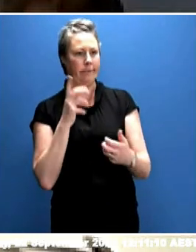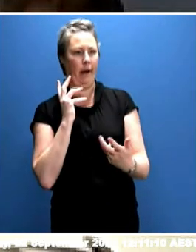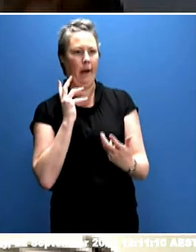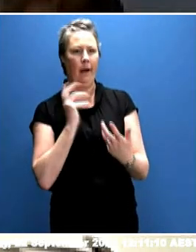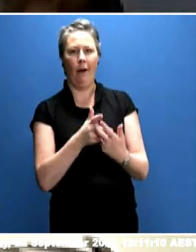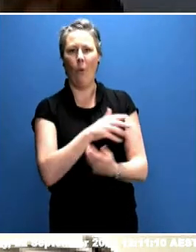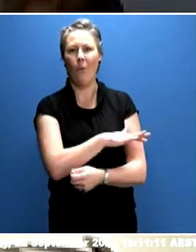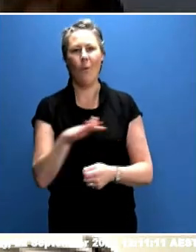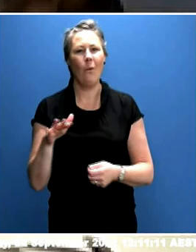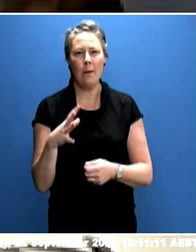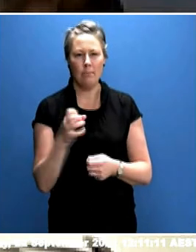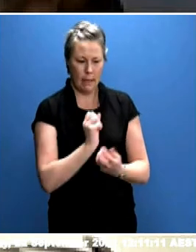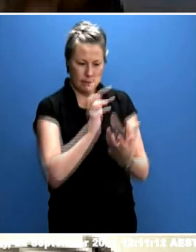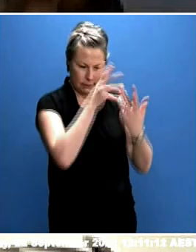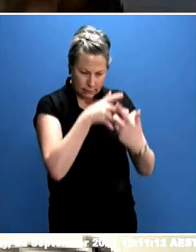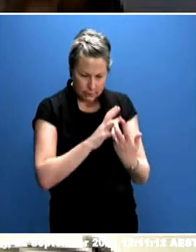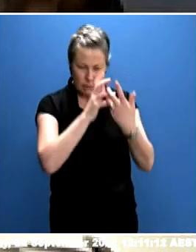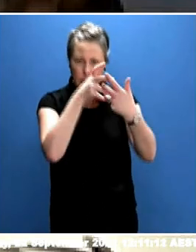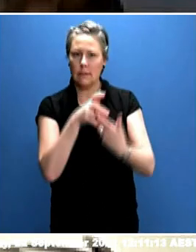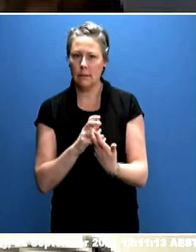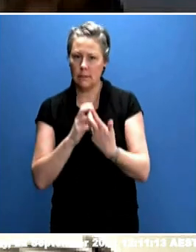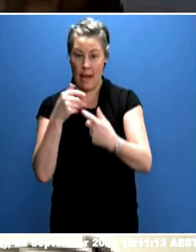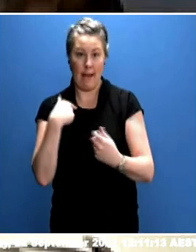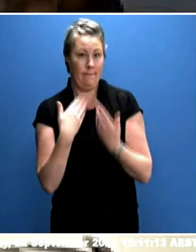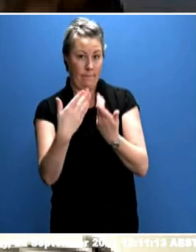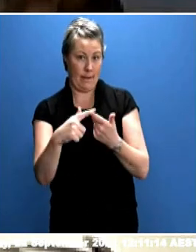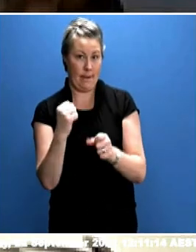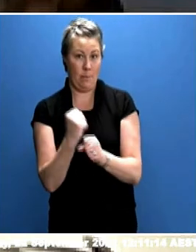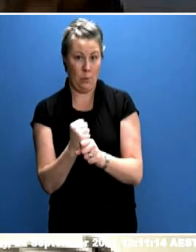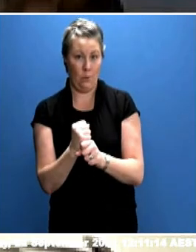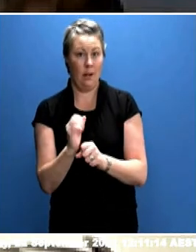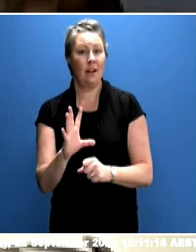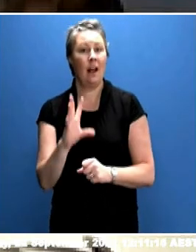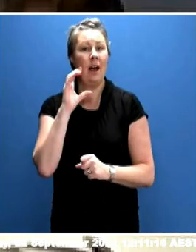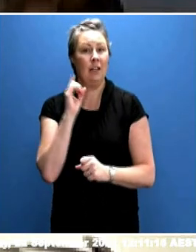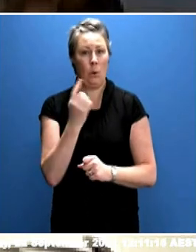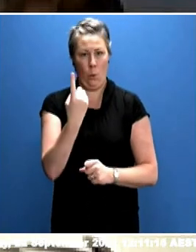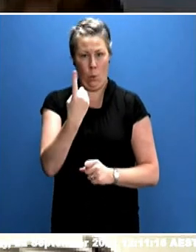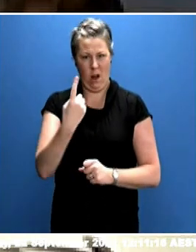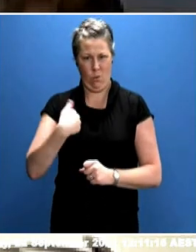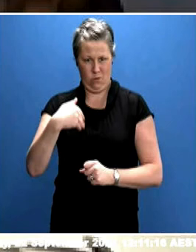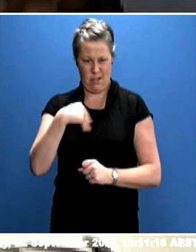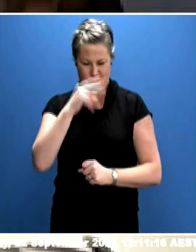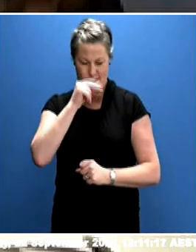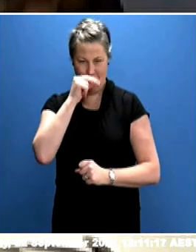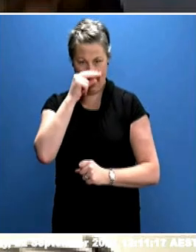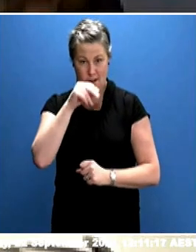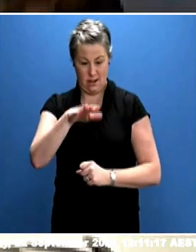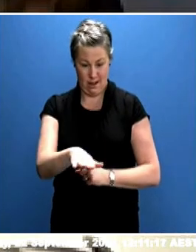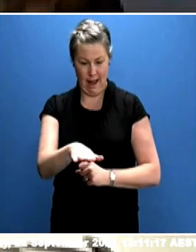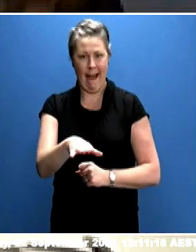Last week we had a client, a young woman, juvenile, with a young baby.